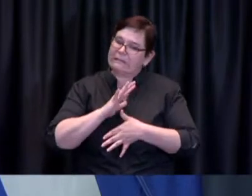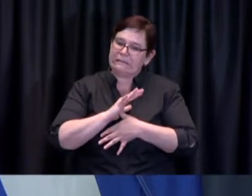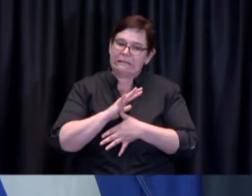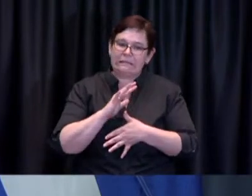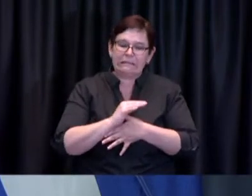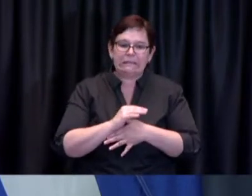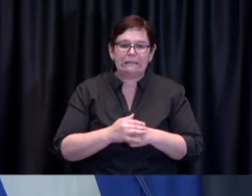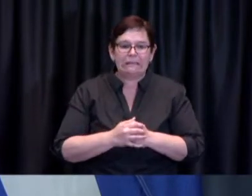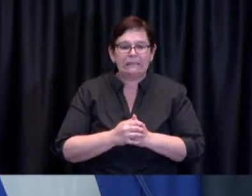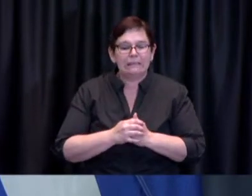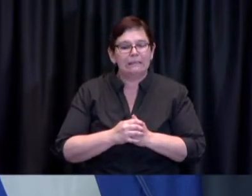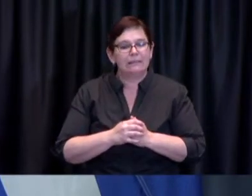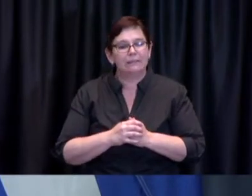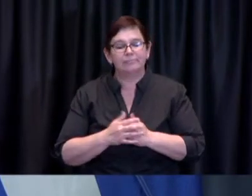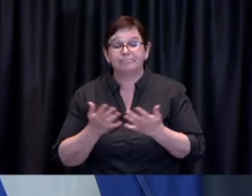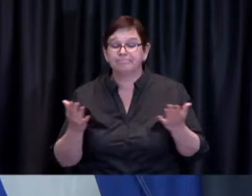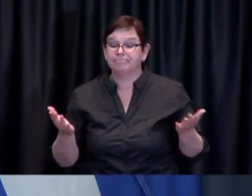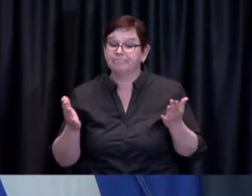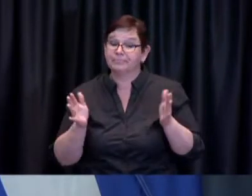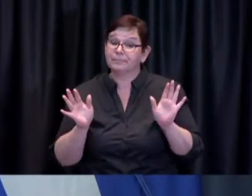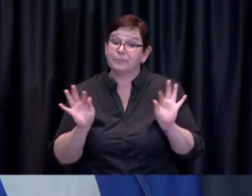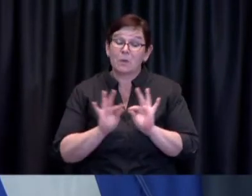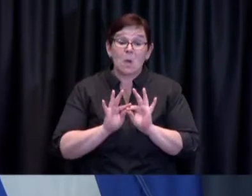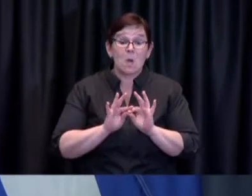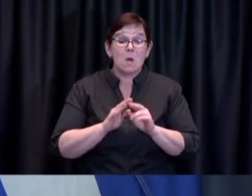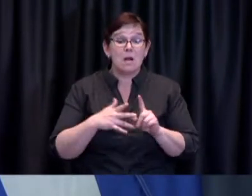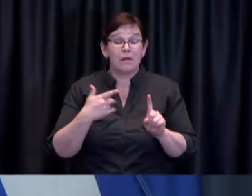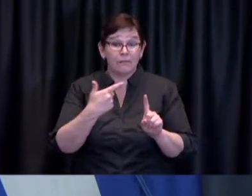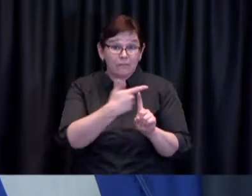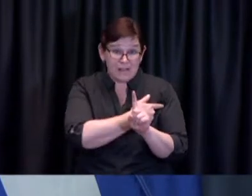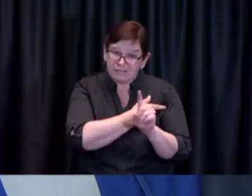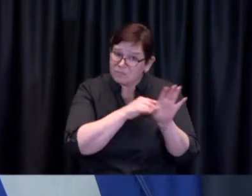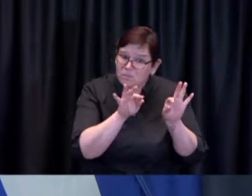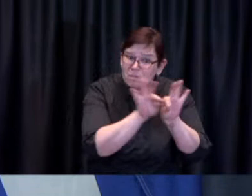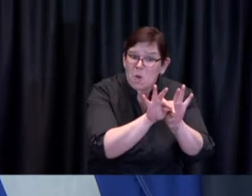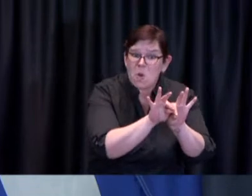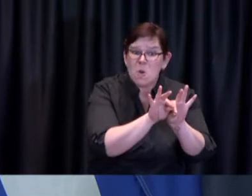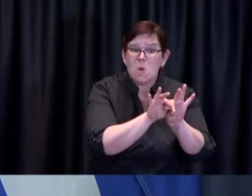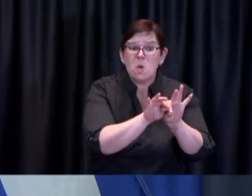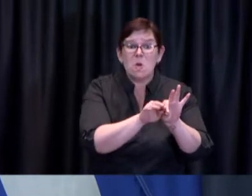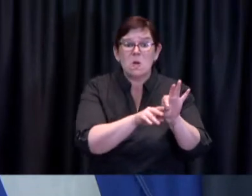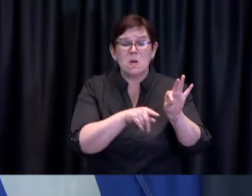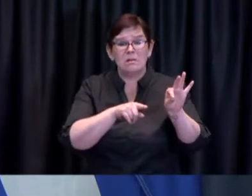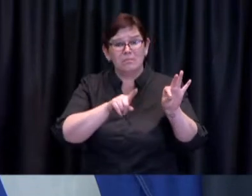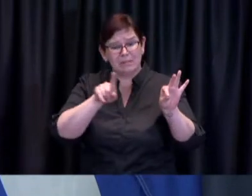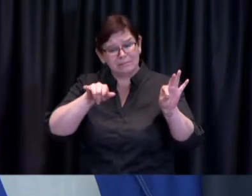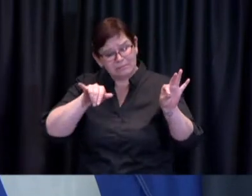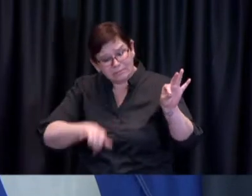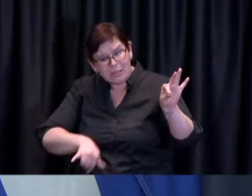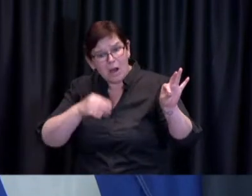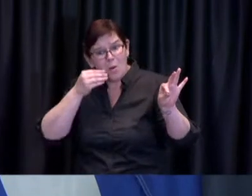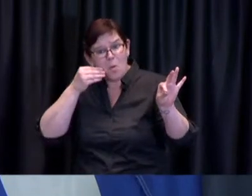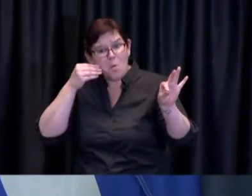important as important as vaccination is in our COVID-19 response equally as important at this